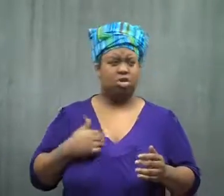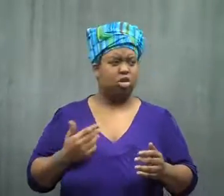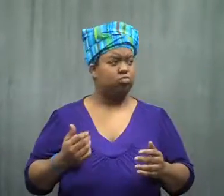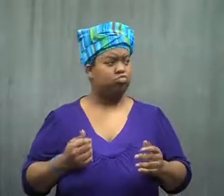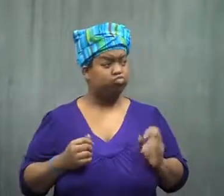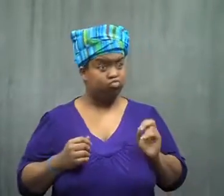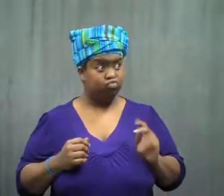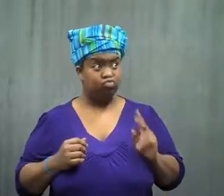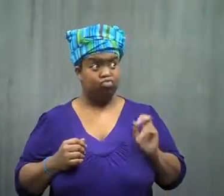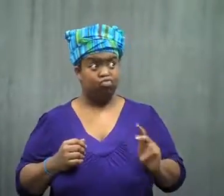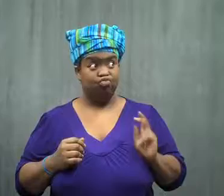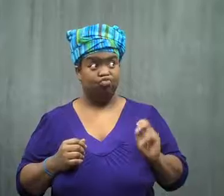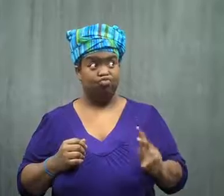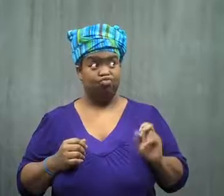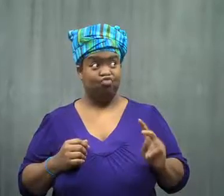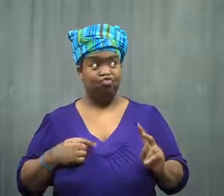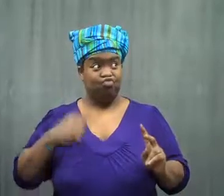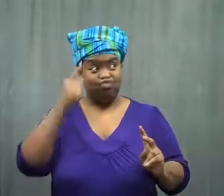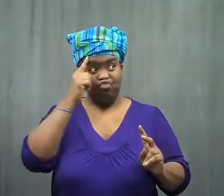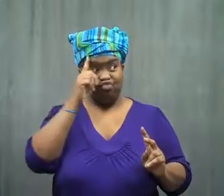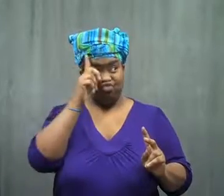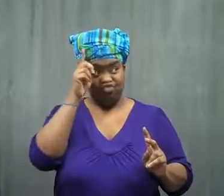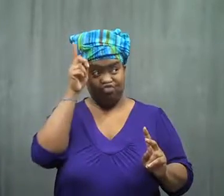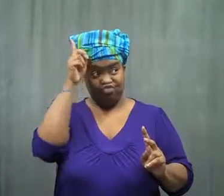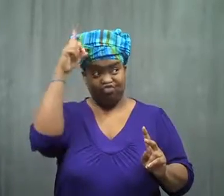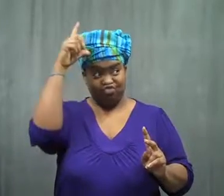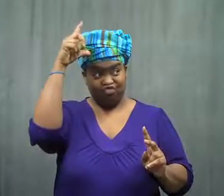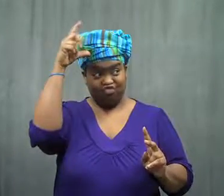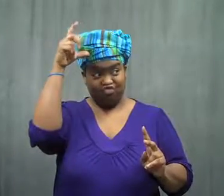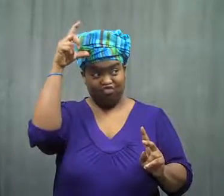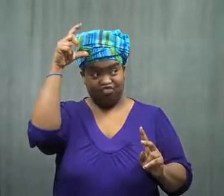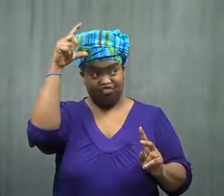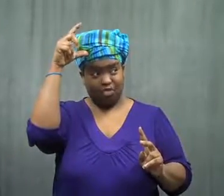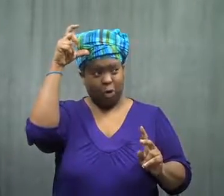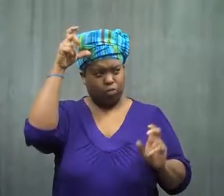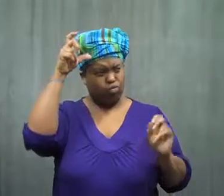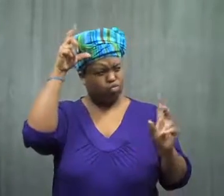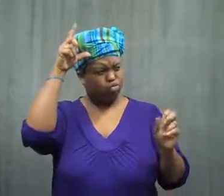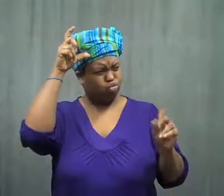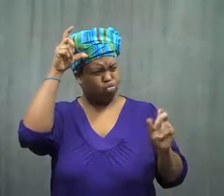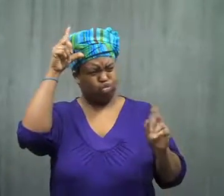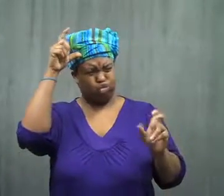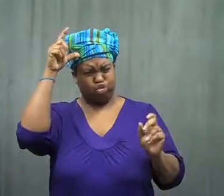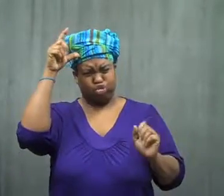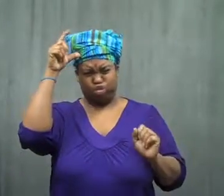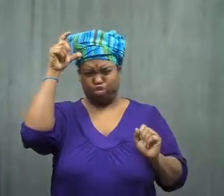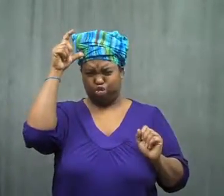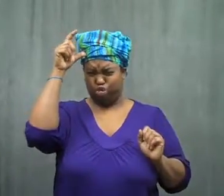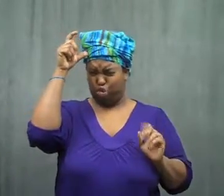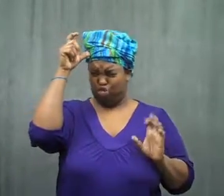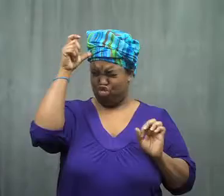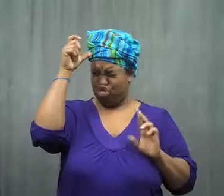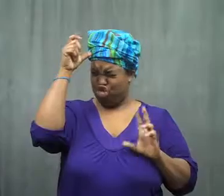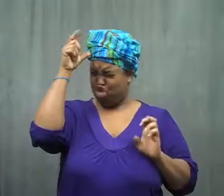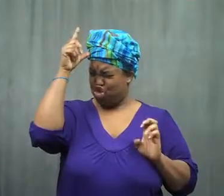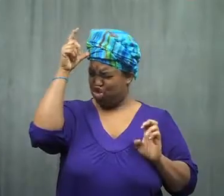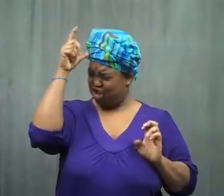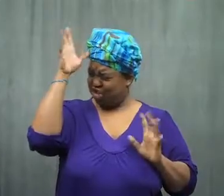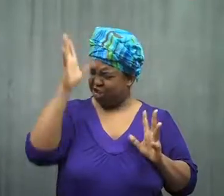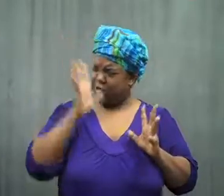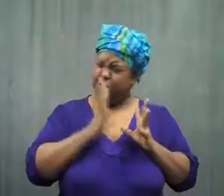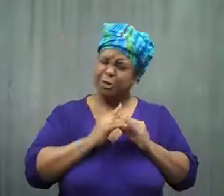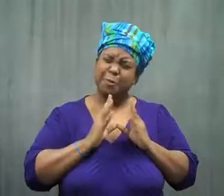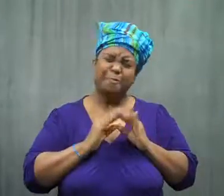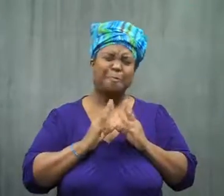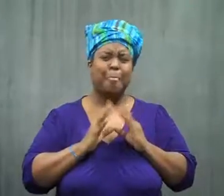I said, "Ok, ok fine, oh sure" while I grew little devil horns.